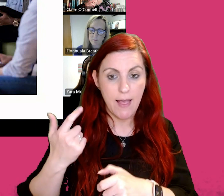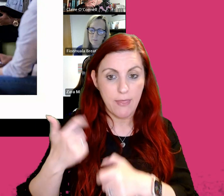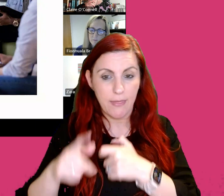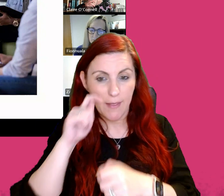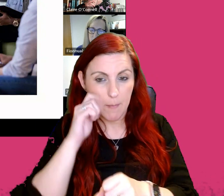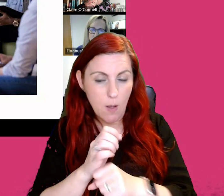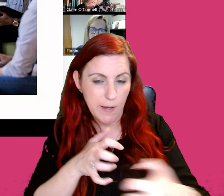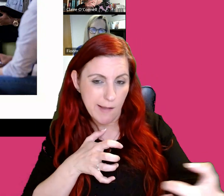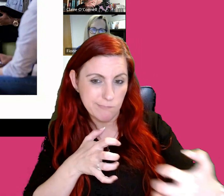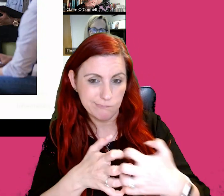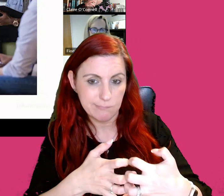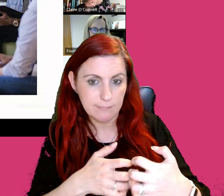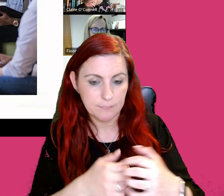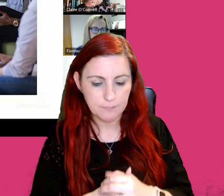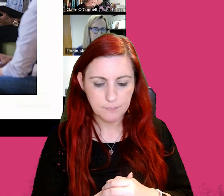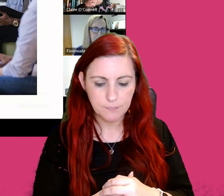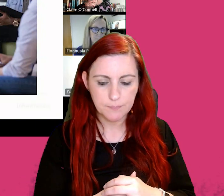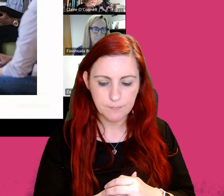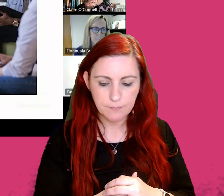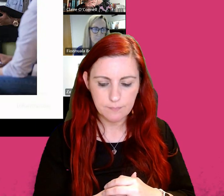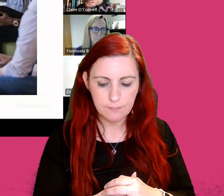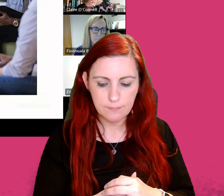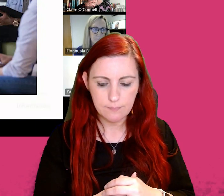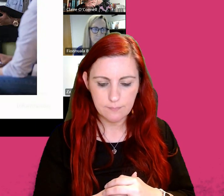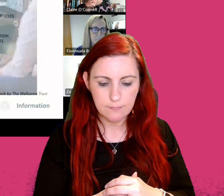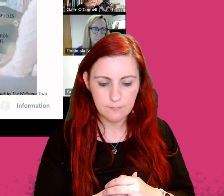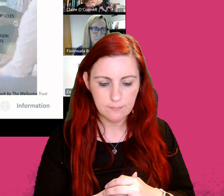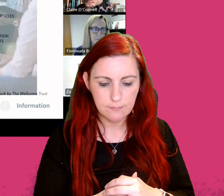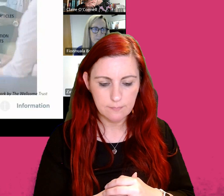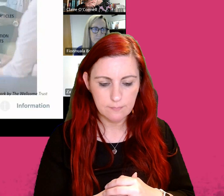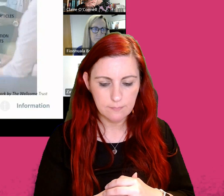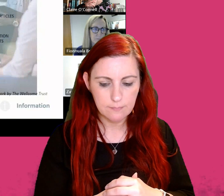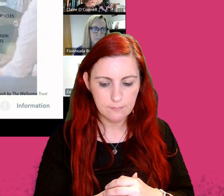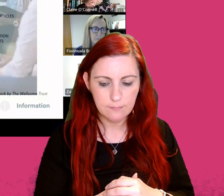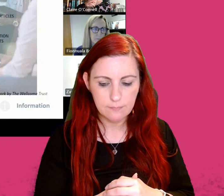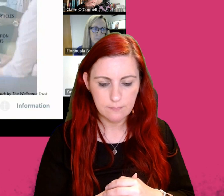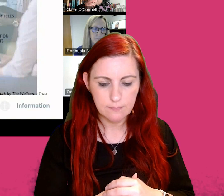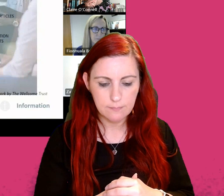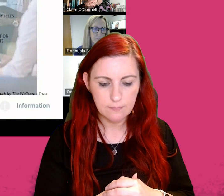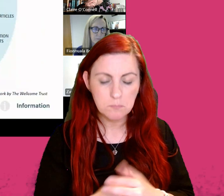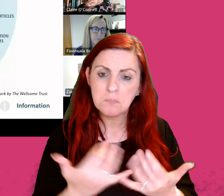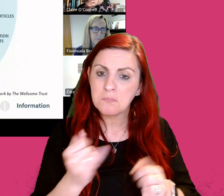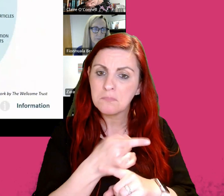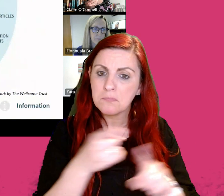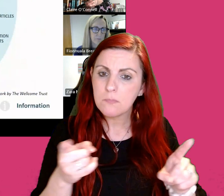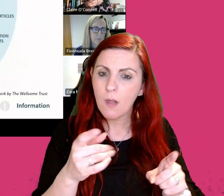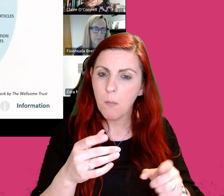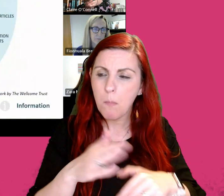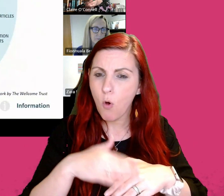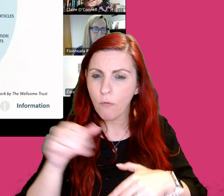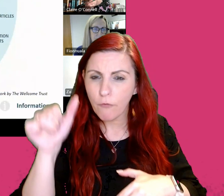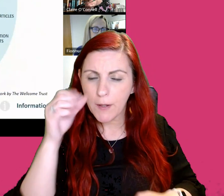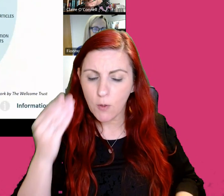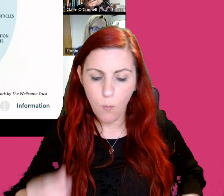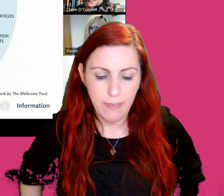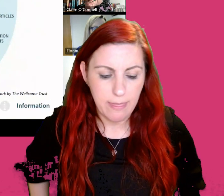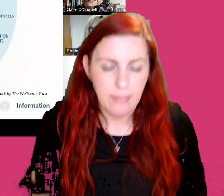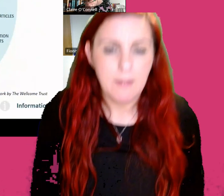in a minute folks might be more familiar might be familiar with the um Science Foundation Ireland